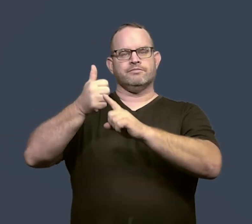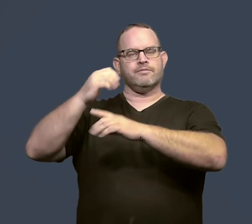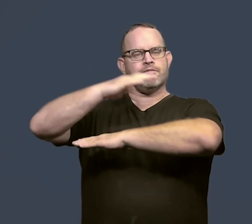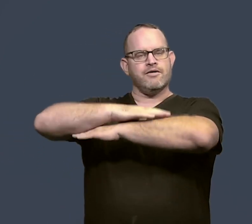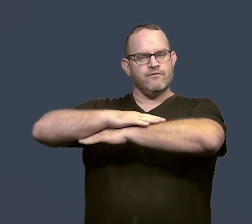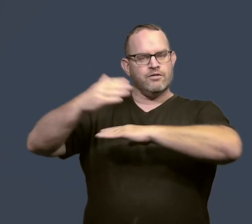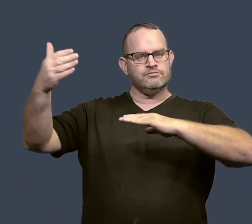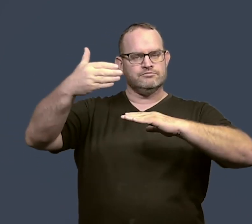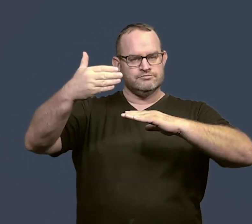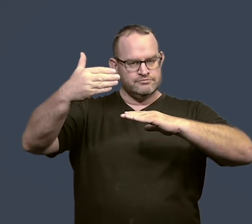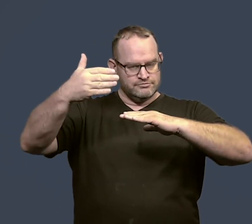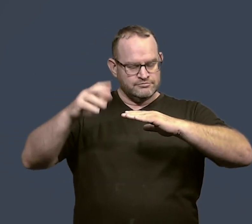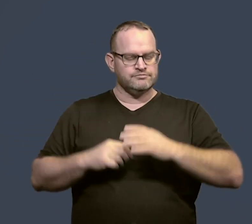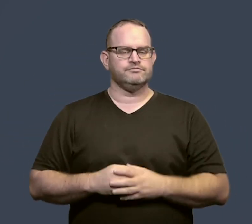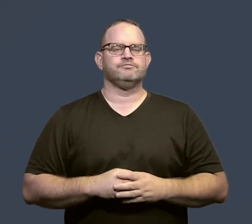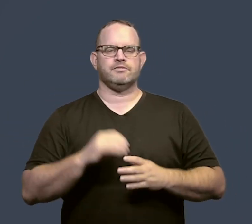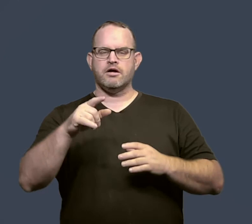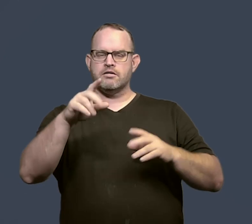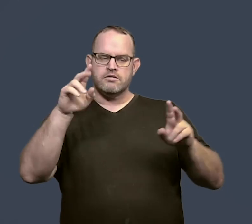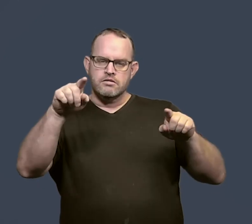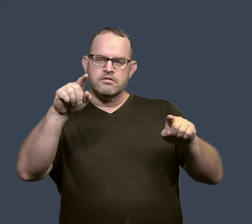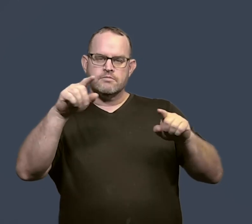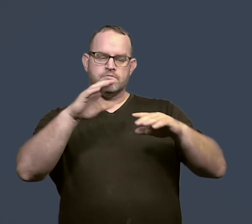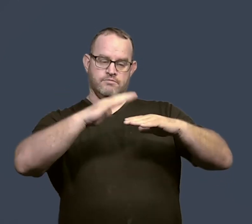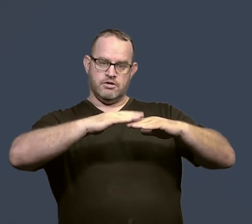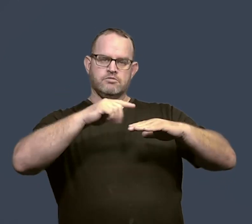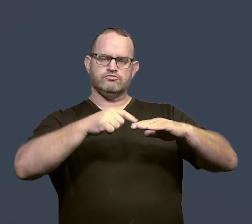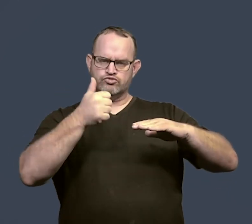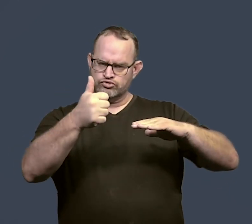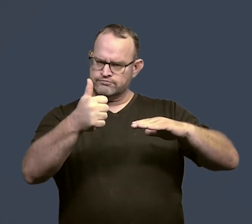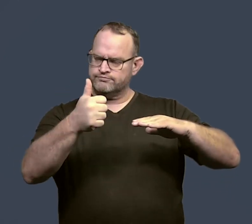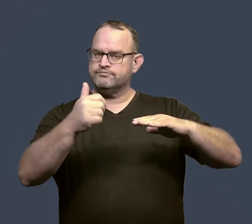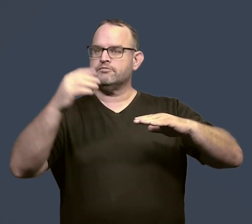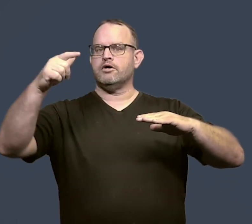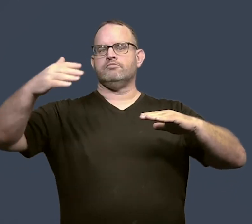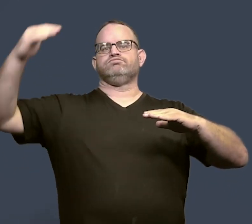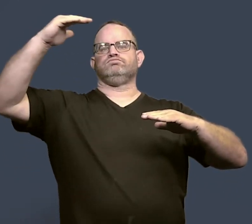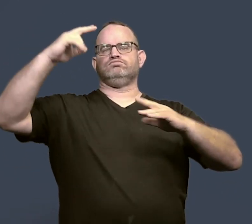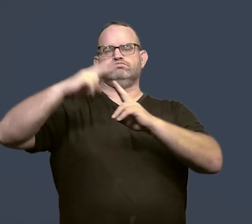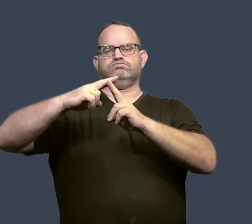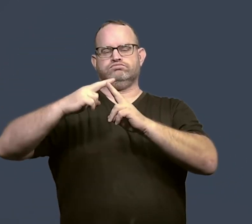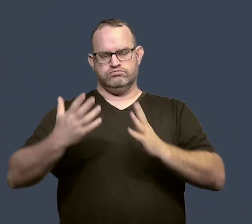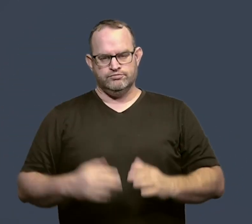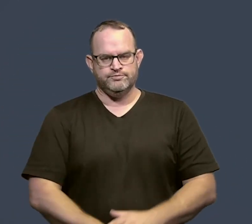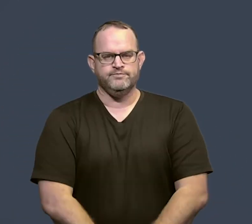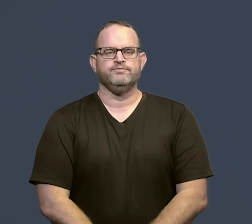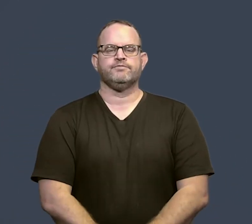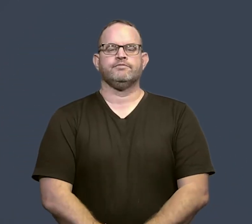The guidelines include the gold standards that offer higher quality sign language storybooks, based on the latest technology available that promotes enhanced user interaction.